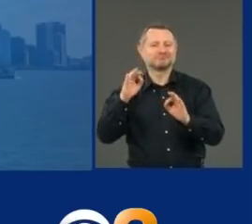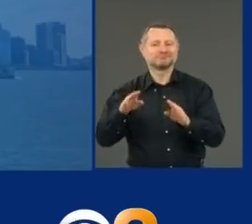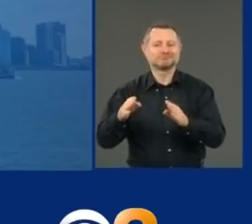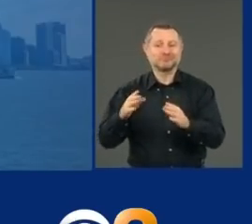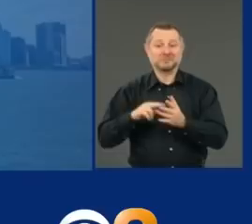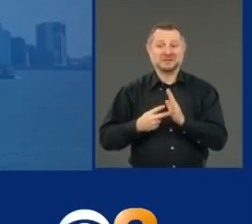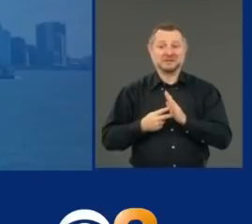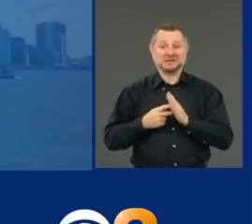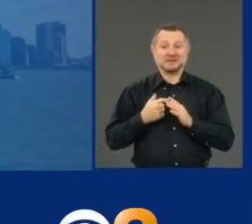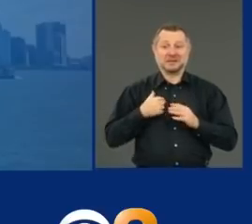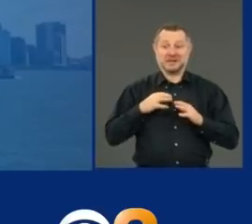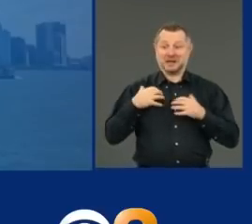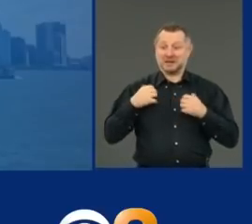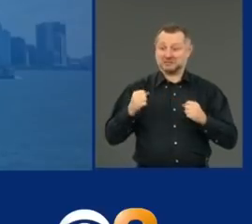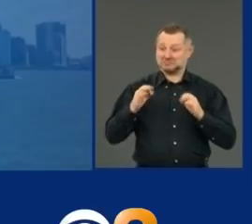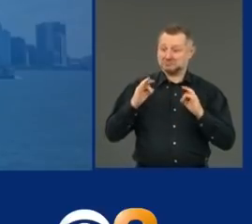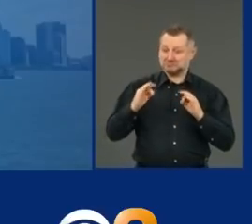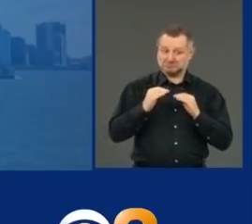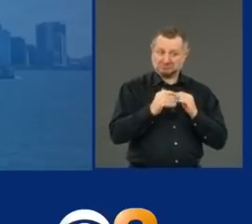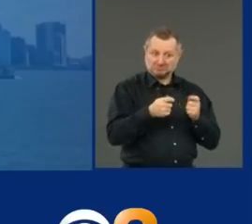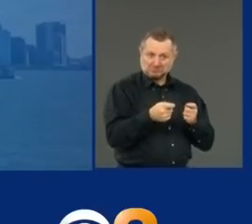AND WE HAVE STARTED CHAPTER 2